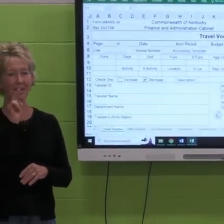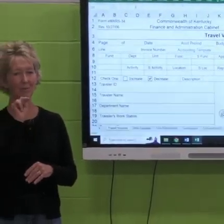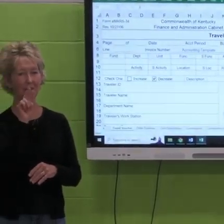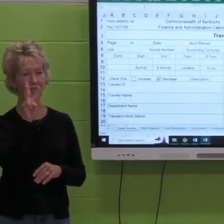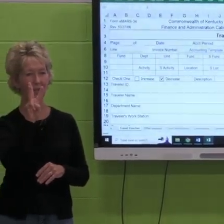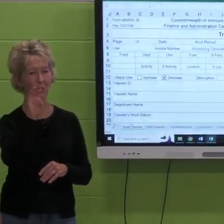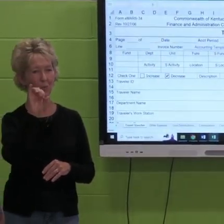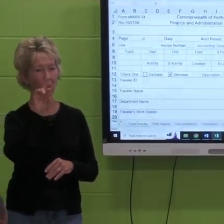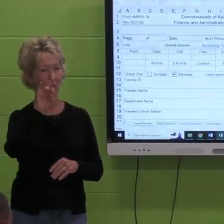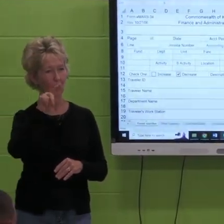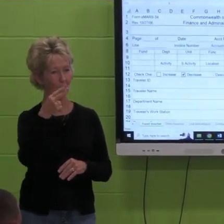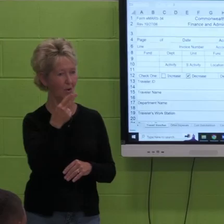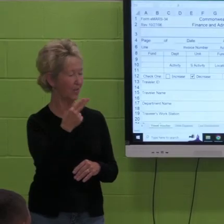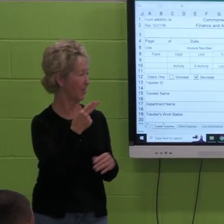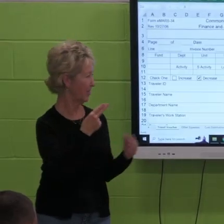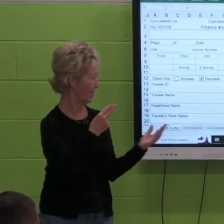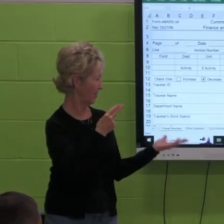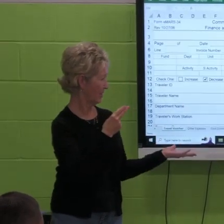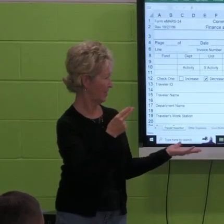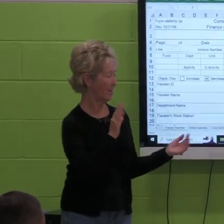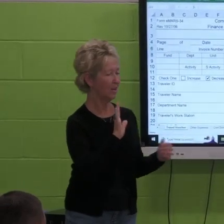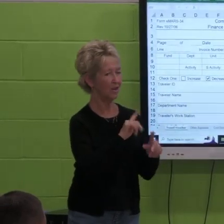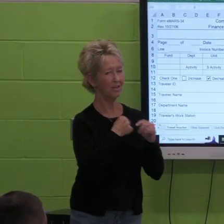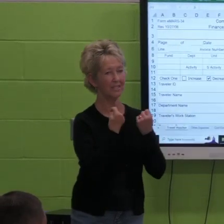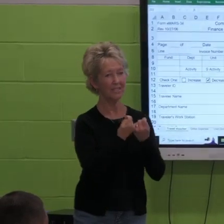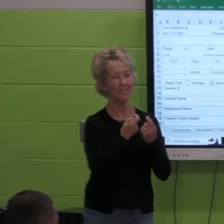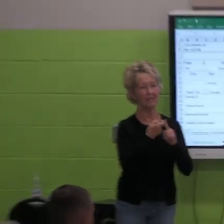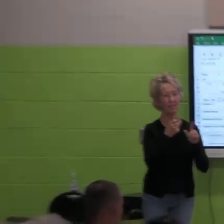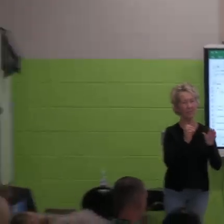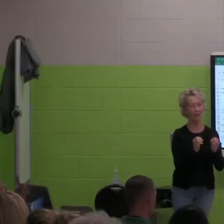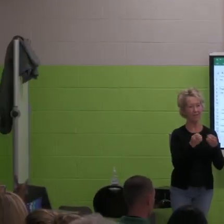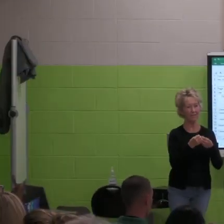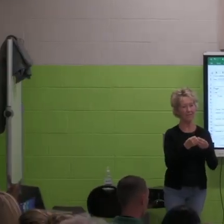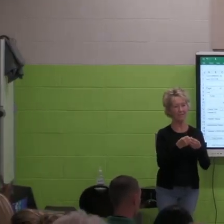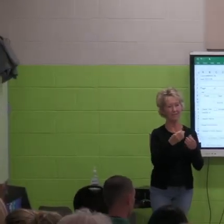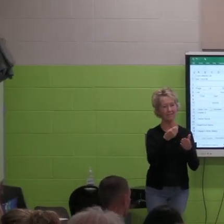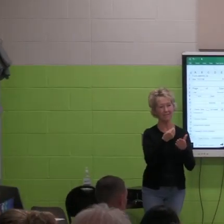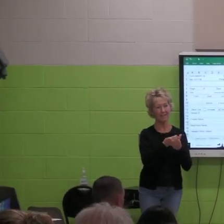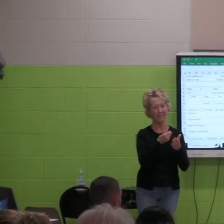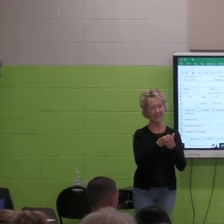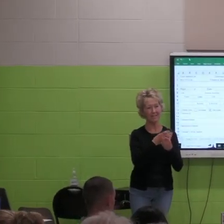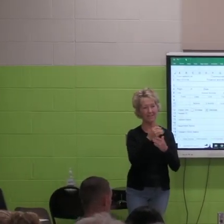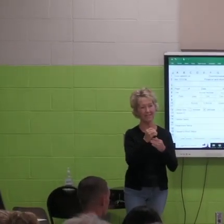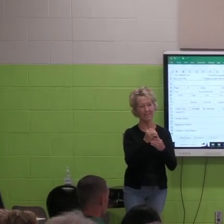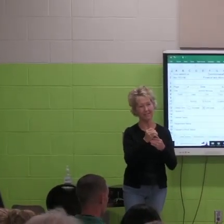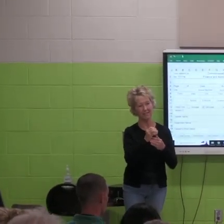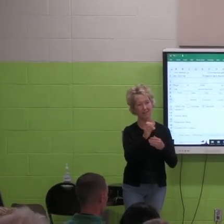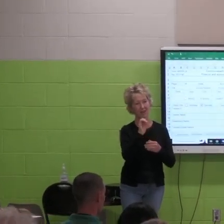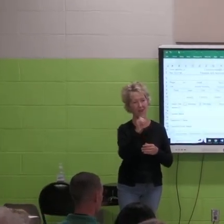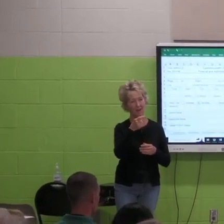Karen Wirth and her team from the office operations are here to help us work through some processes and